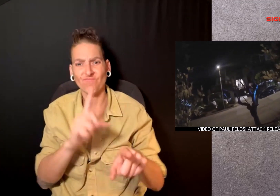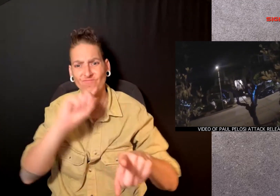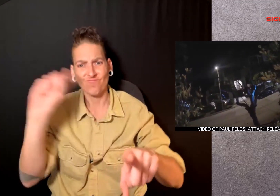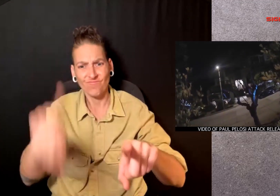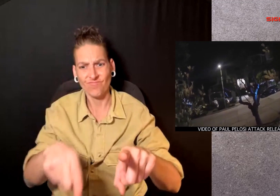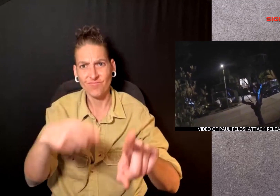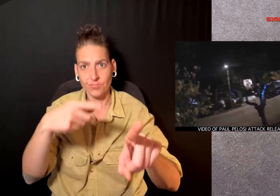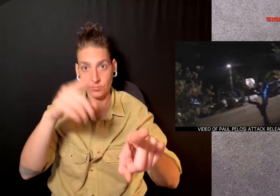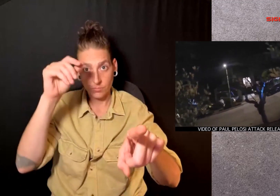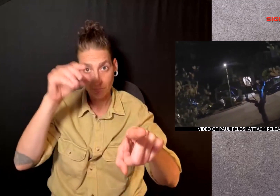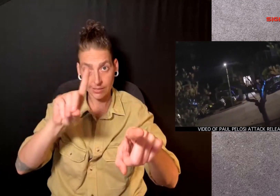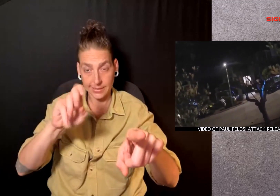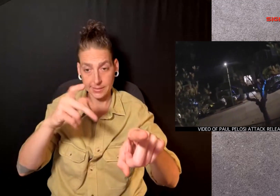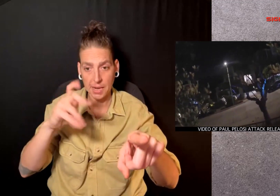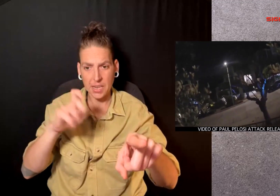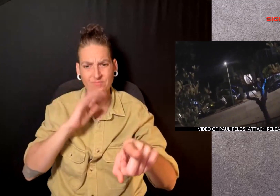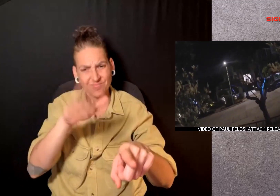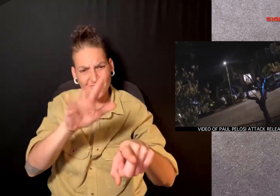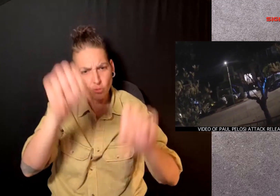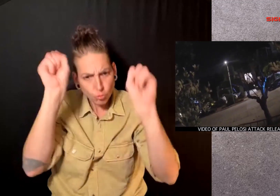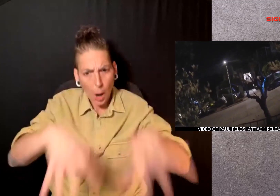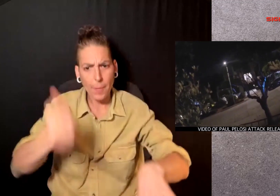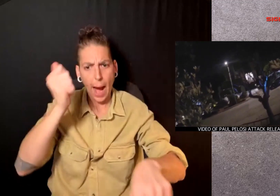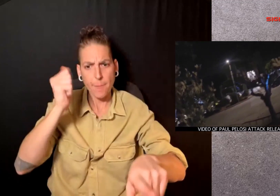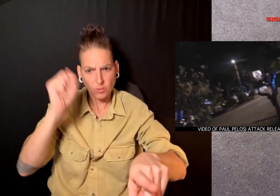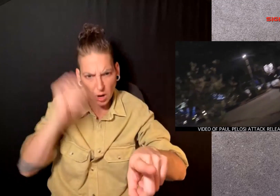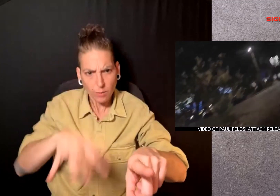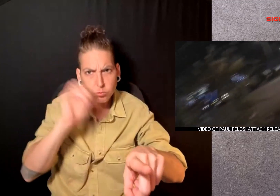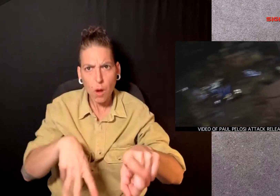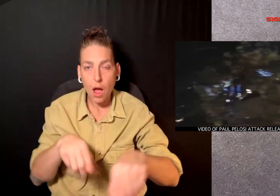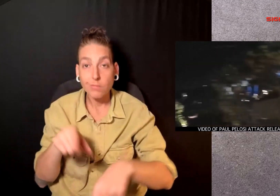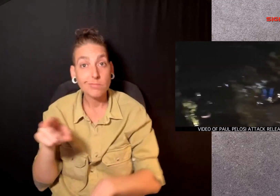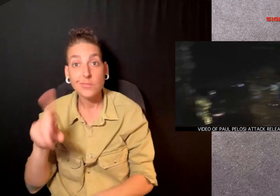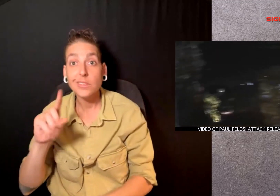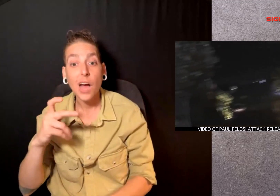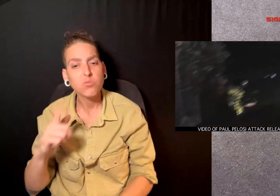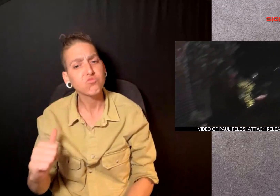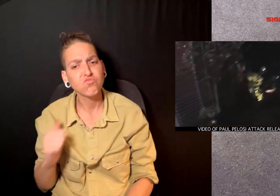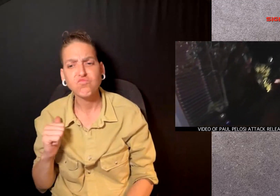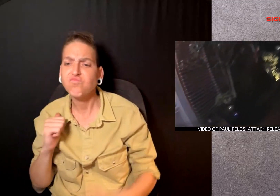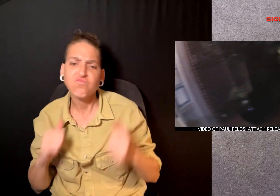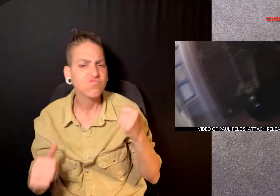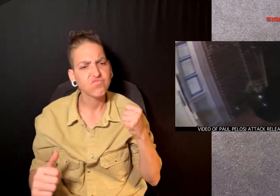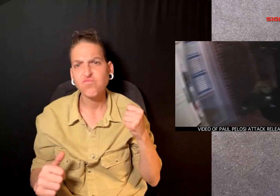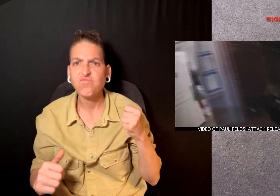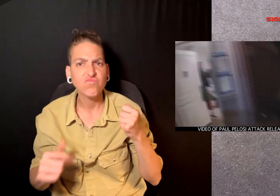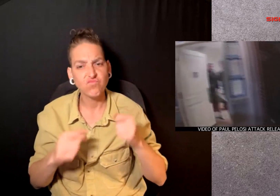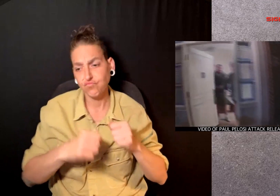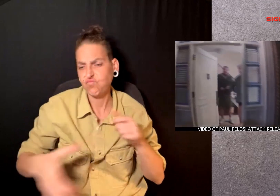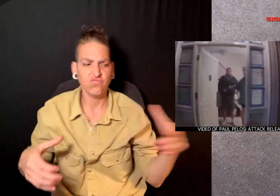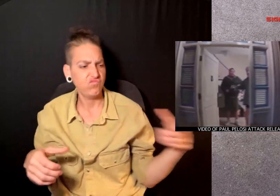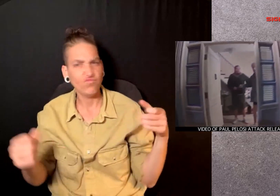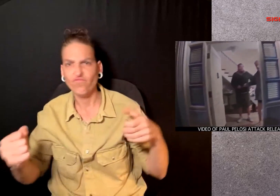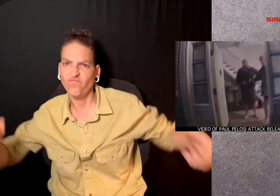when officers order Depape to drop the hammer he refused and smashed the hammer into Pelosi's head